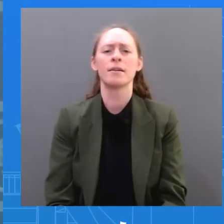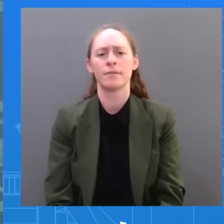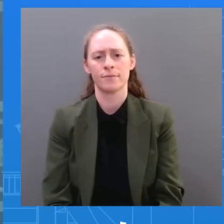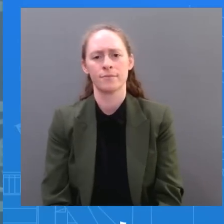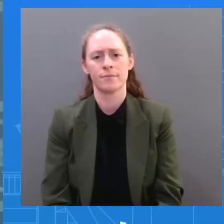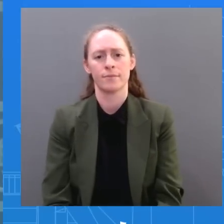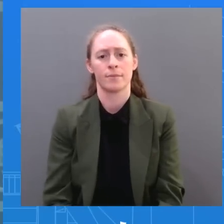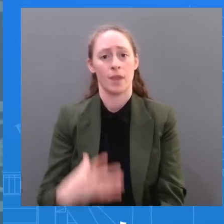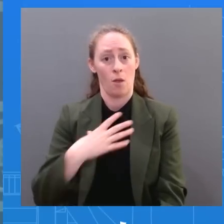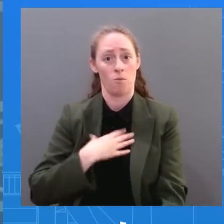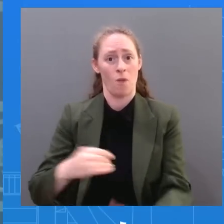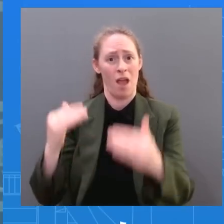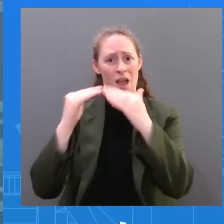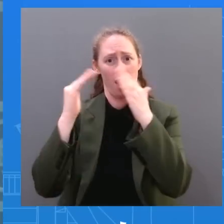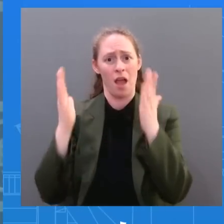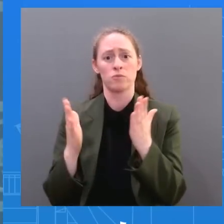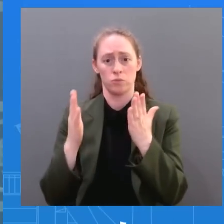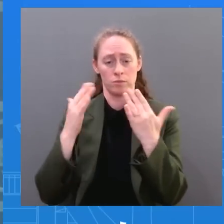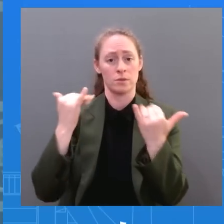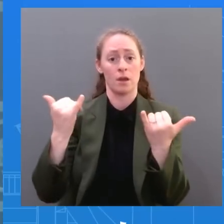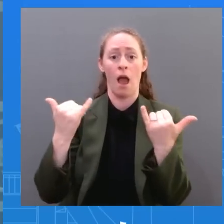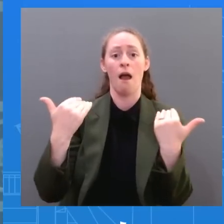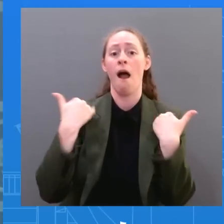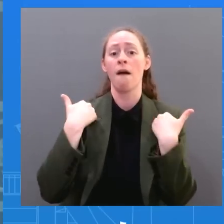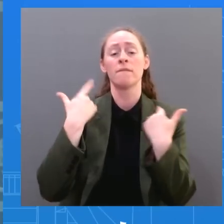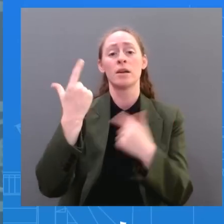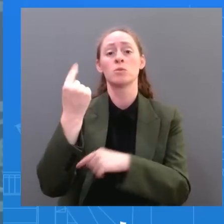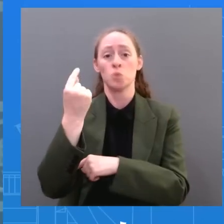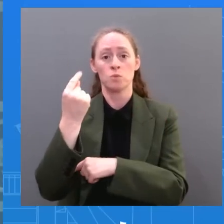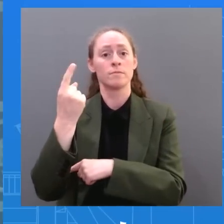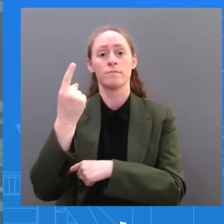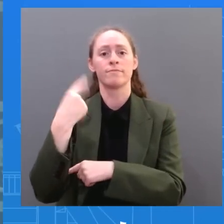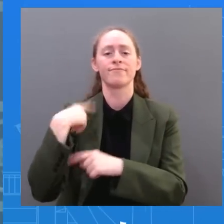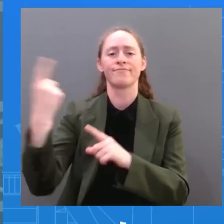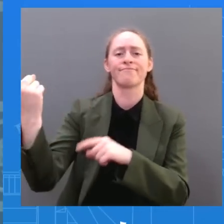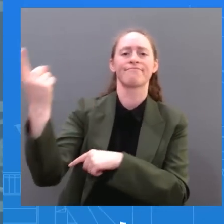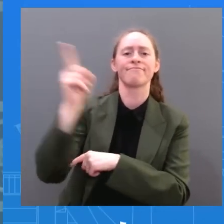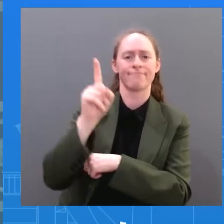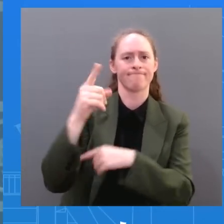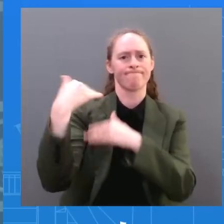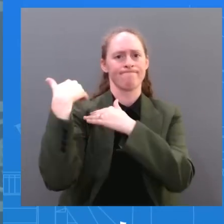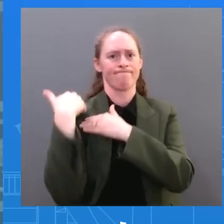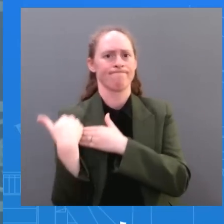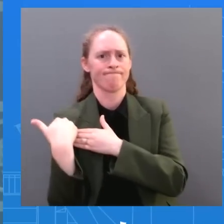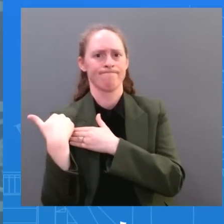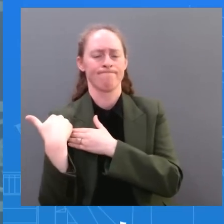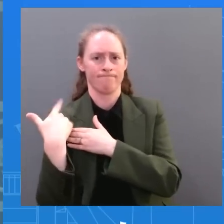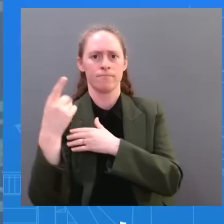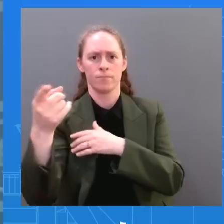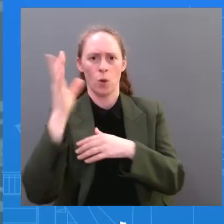for Hostage Affairs, who has met with Brittney's family, her teammates, and her -- her support network.